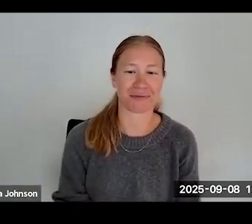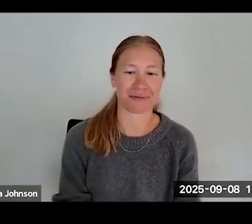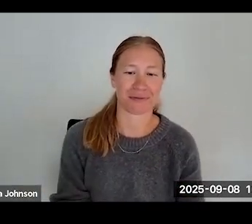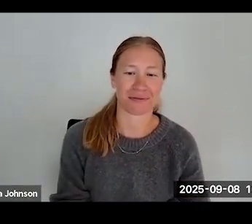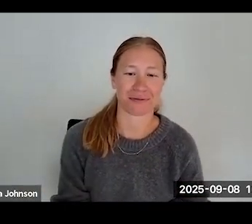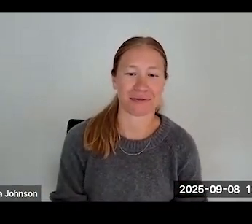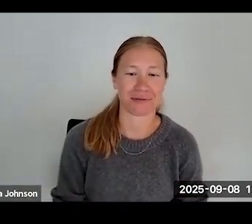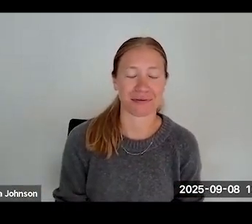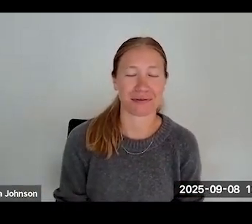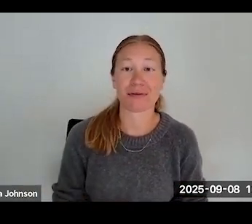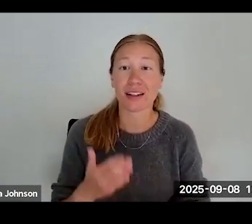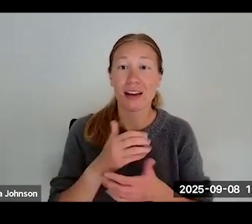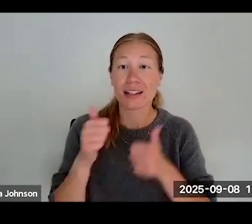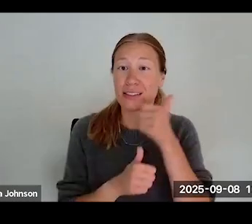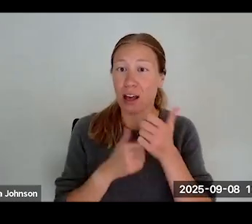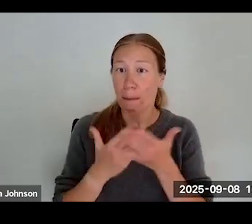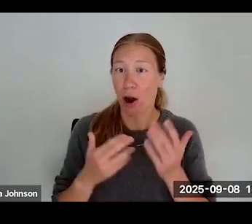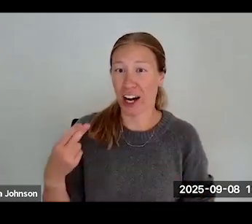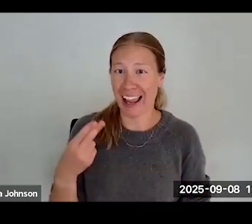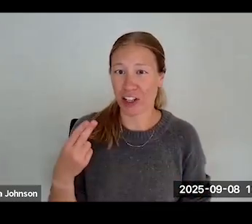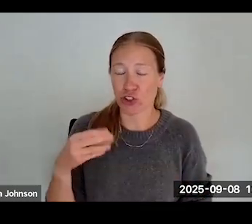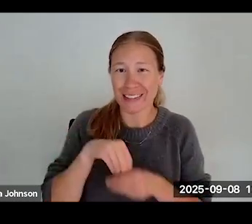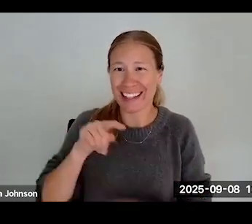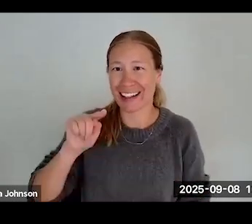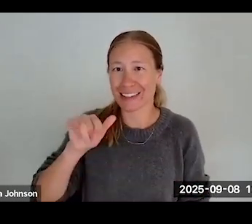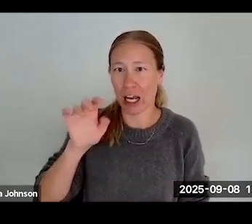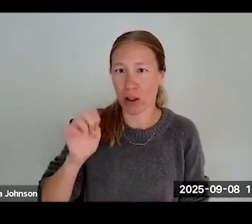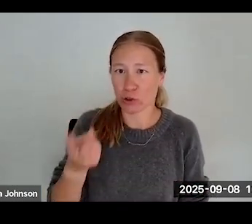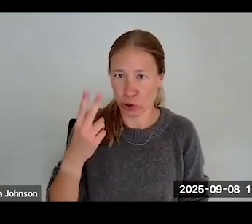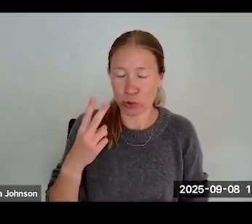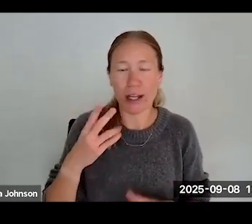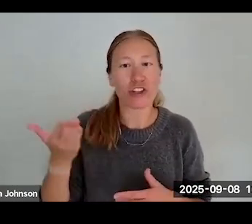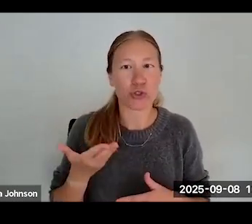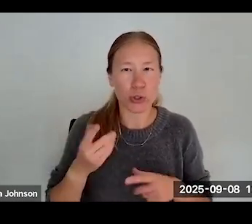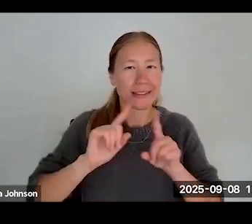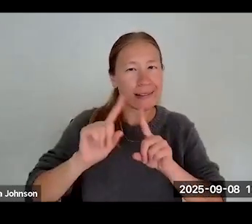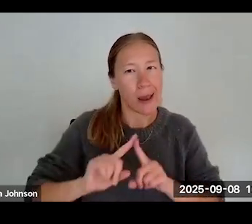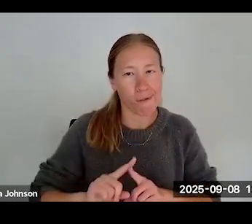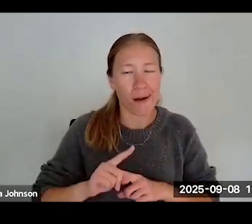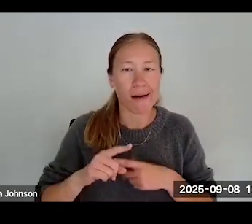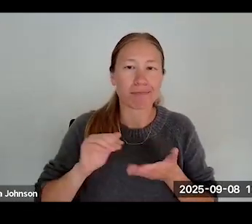So Subpart H of Title II does introduce various exceptions and frameworks,